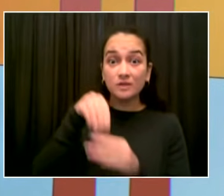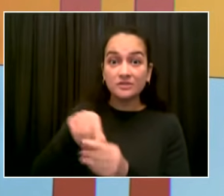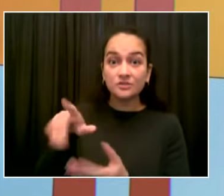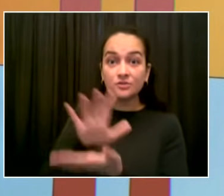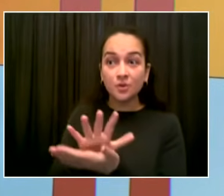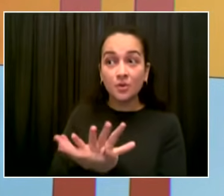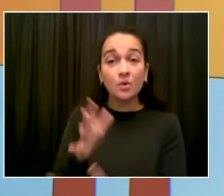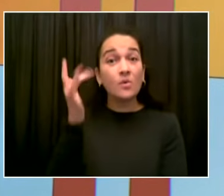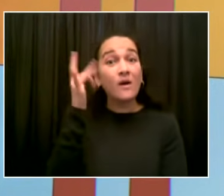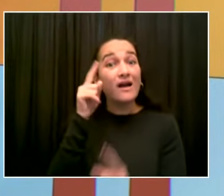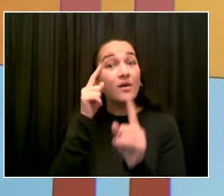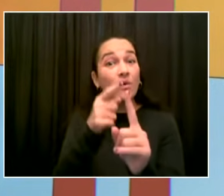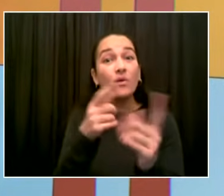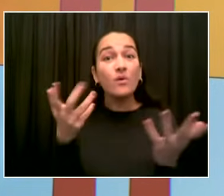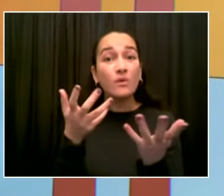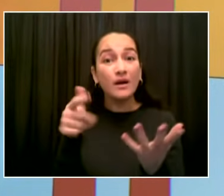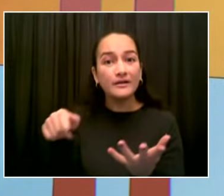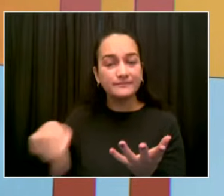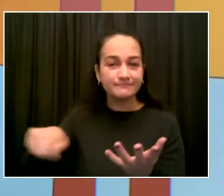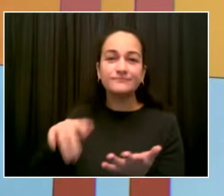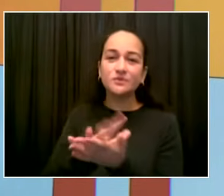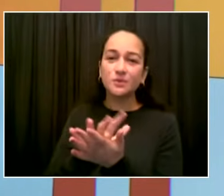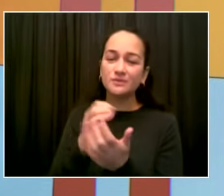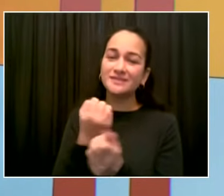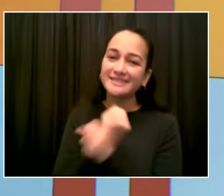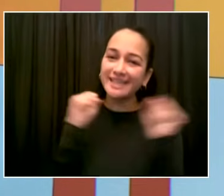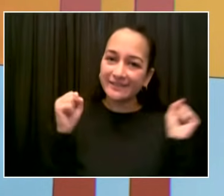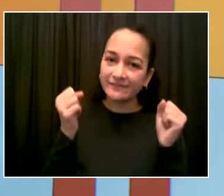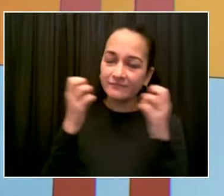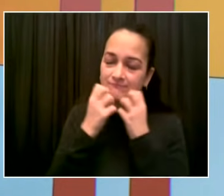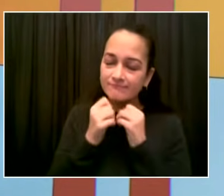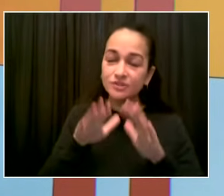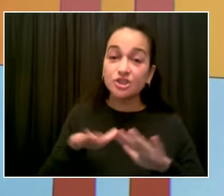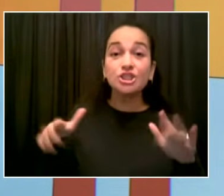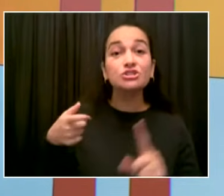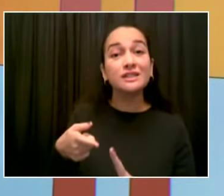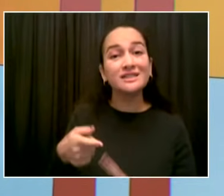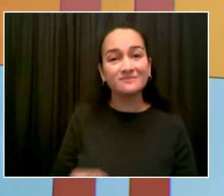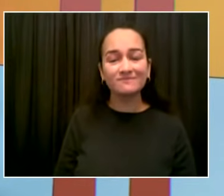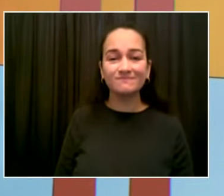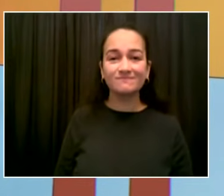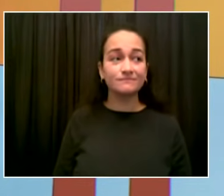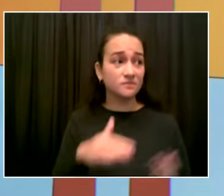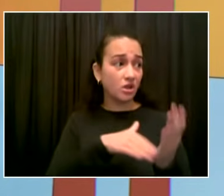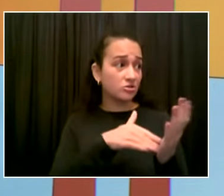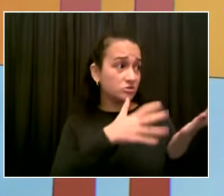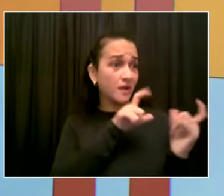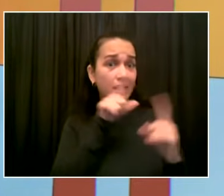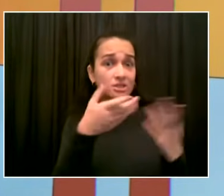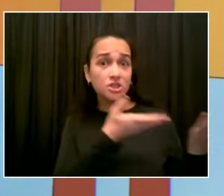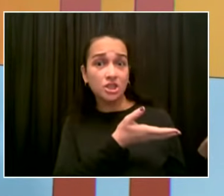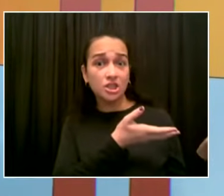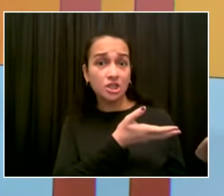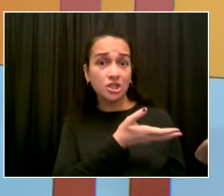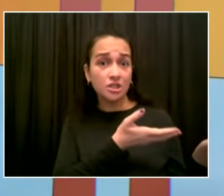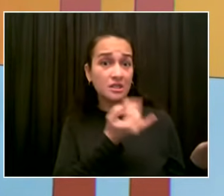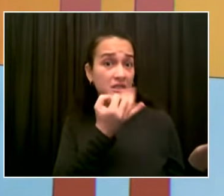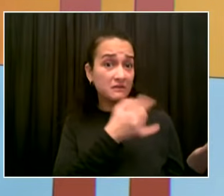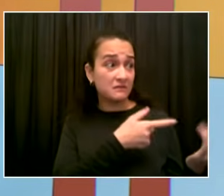OUR KIDS. IN TERMS OF THE EXACT NUMBER TDAOY, DR. KATZ,■ç DO YOU HAVE